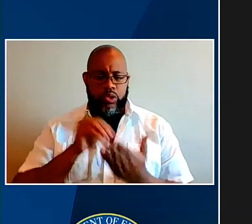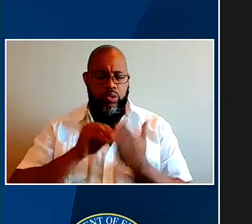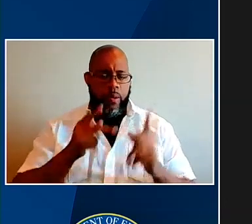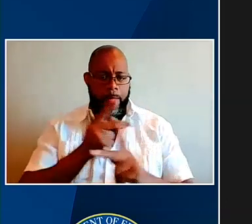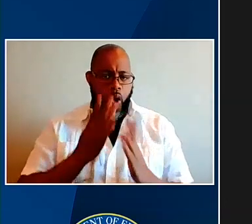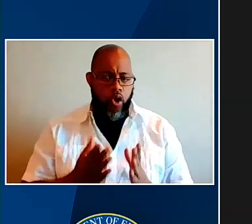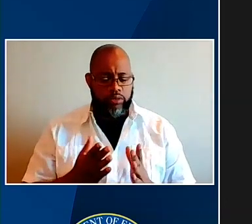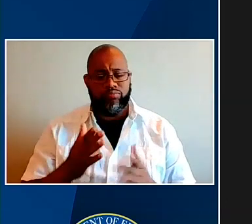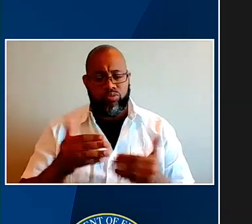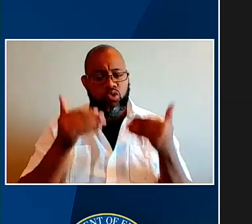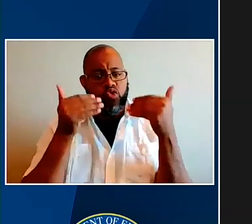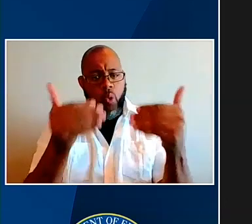Go ahead, Barmak.